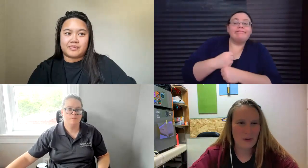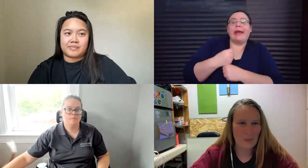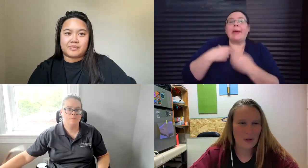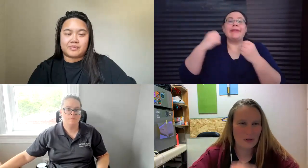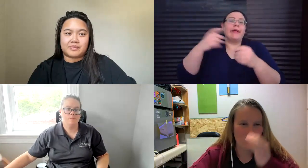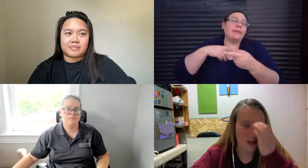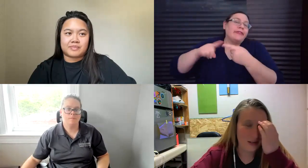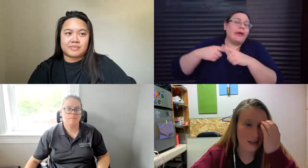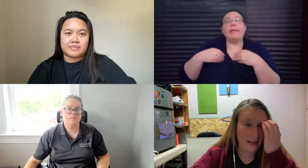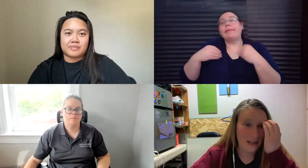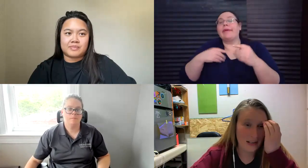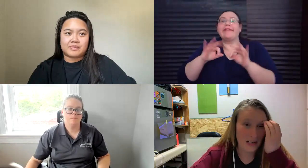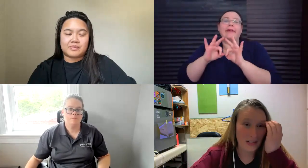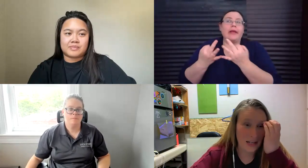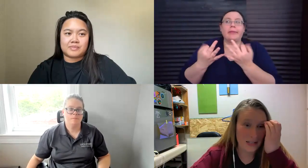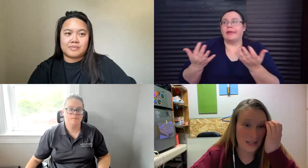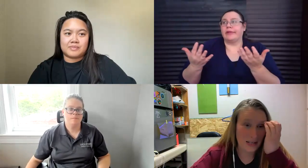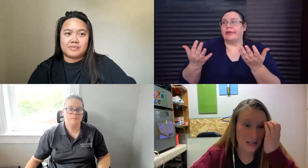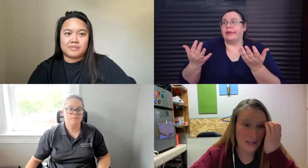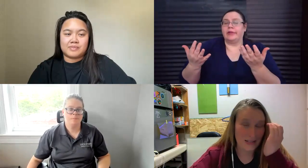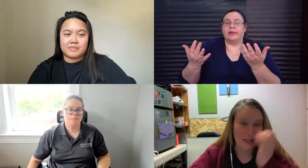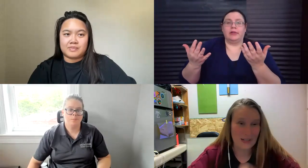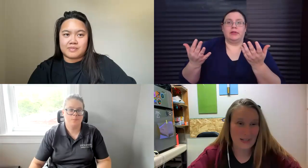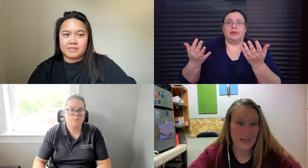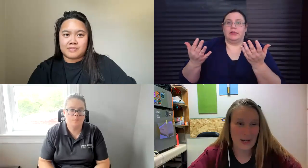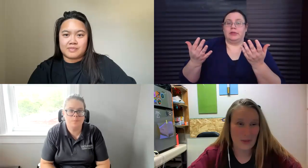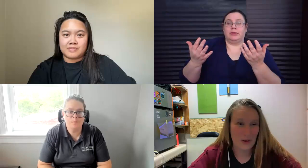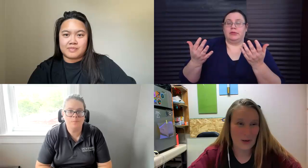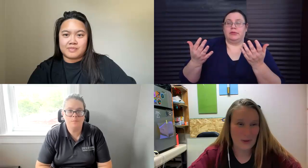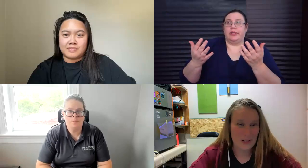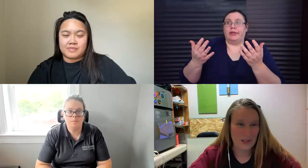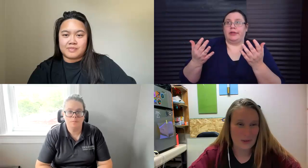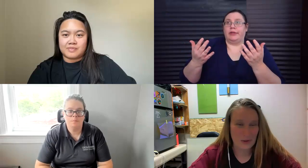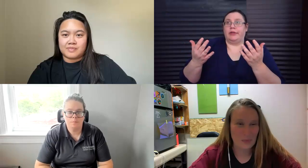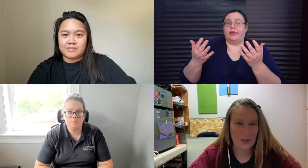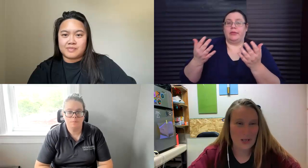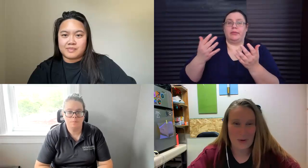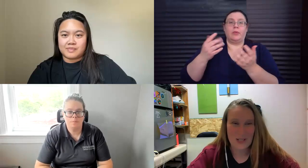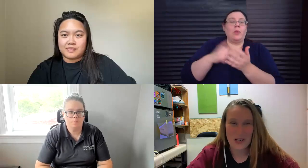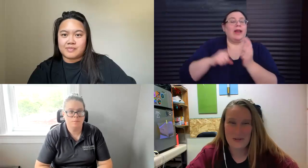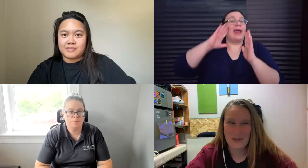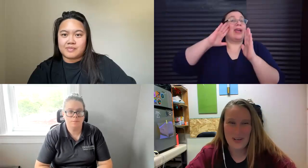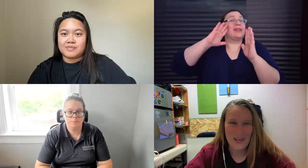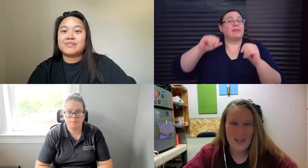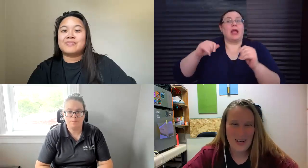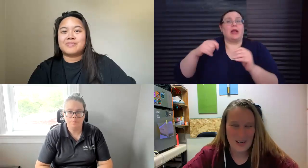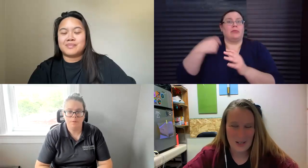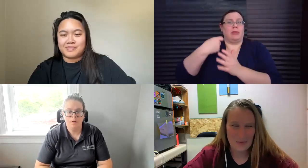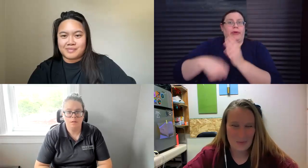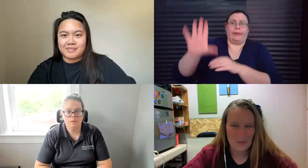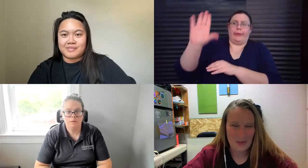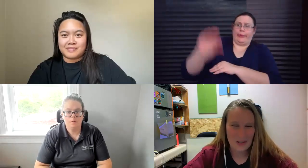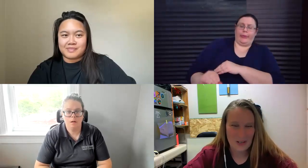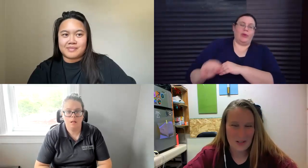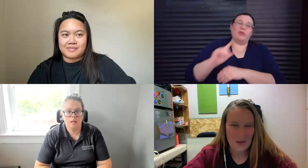family for, like, a lot less than I thought I would because I was underpricing myself.